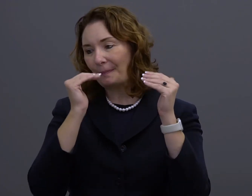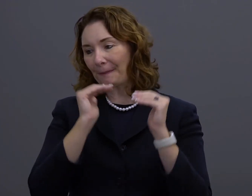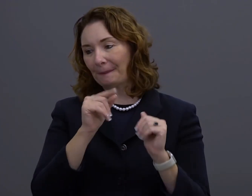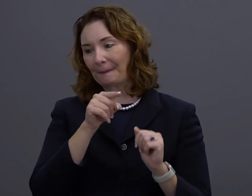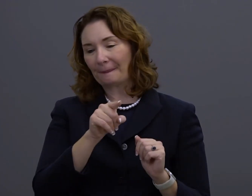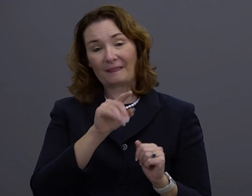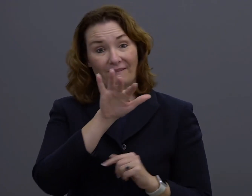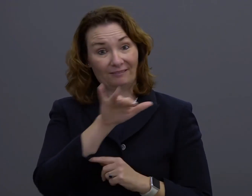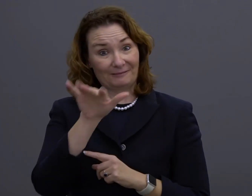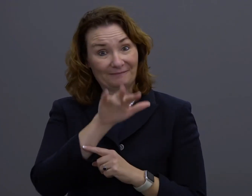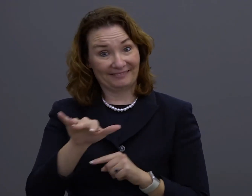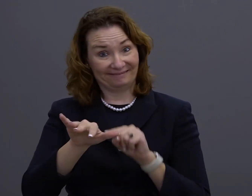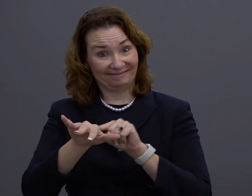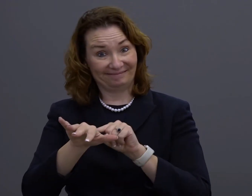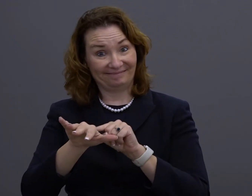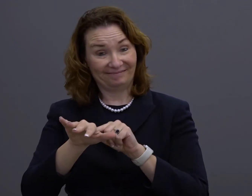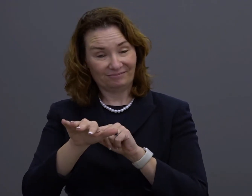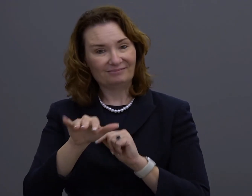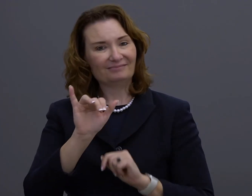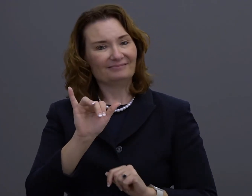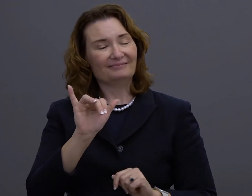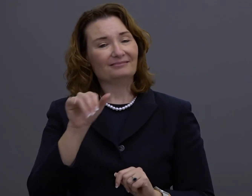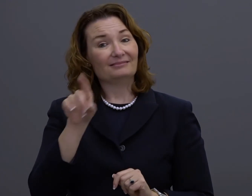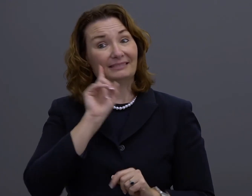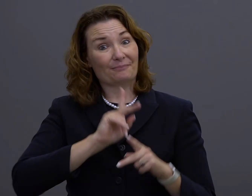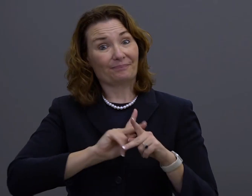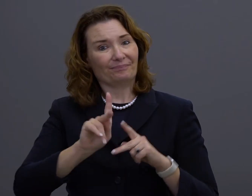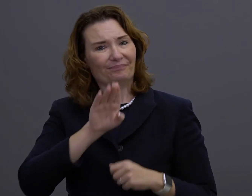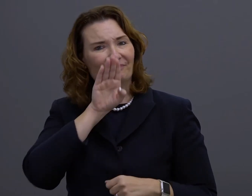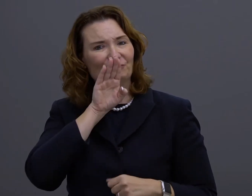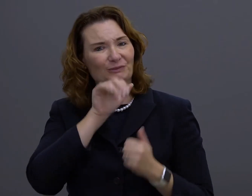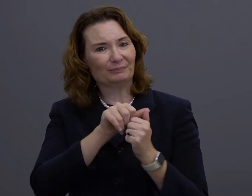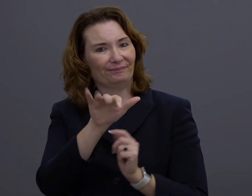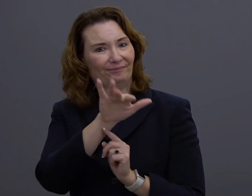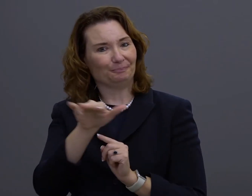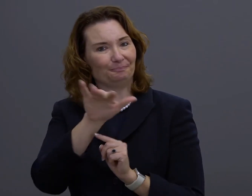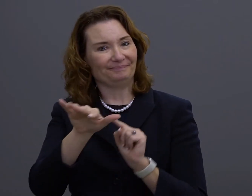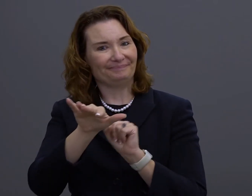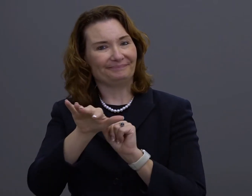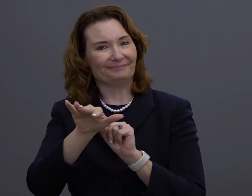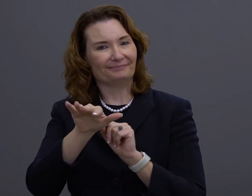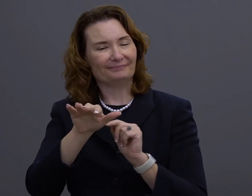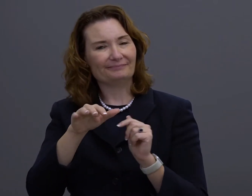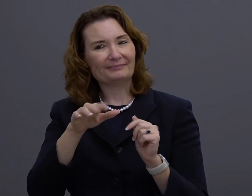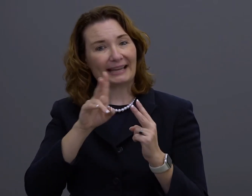The second theme was in the area of fingerspelling. Deaf professionals in this study reported a high level of frustration with the use of fingerspelling among the interpreters.